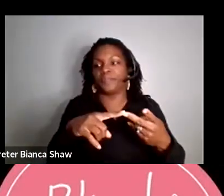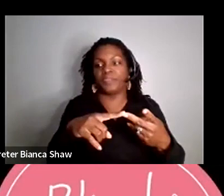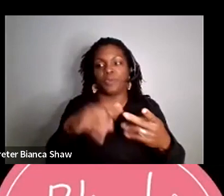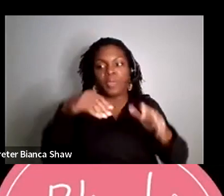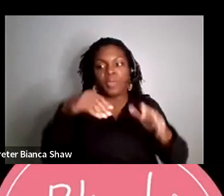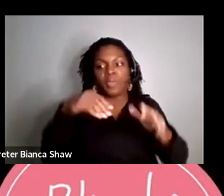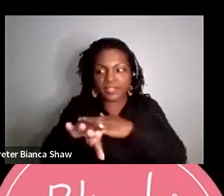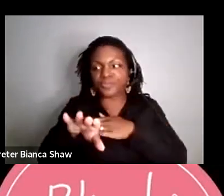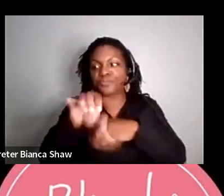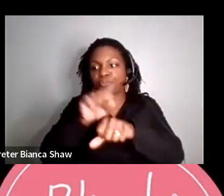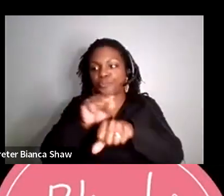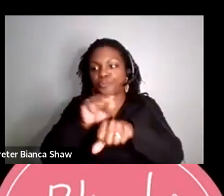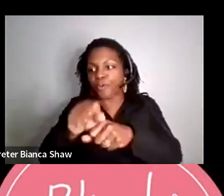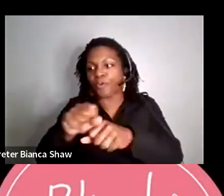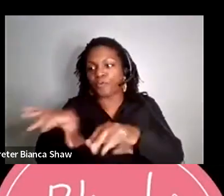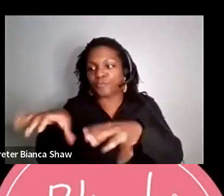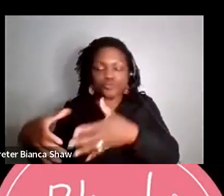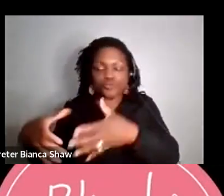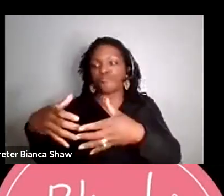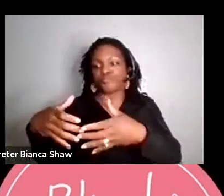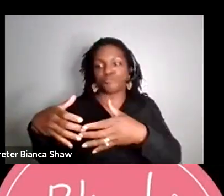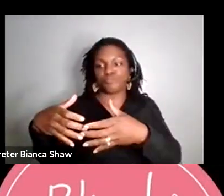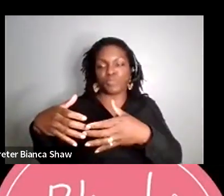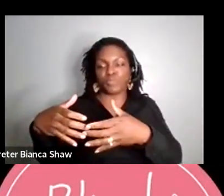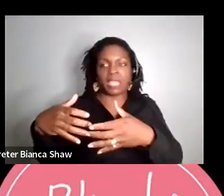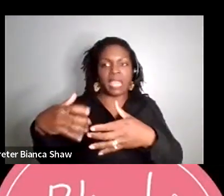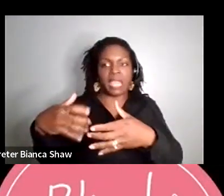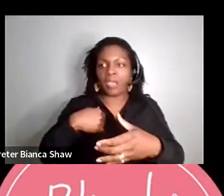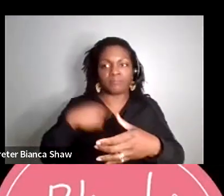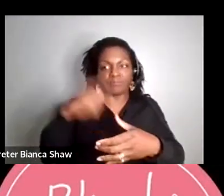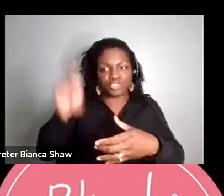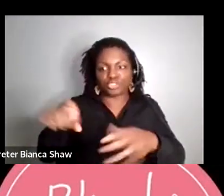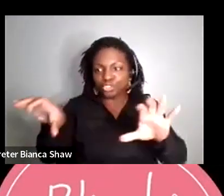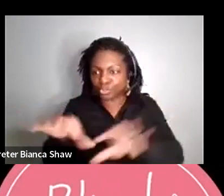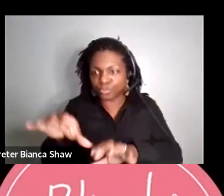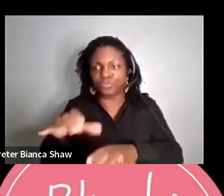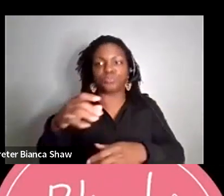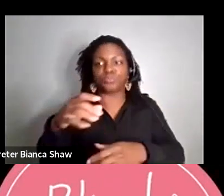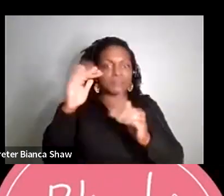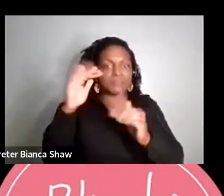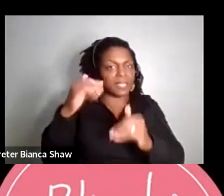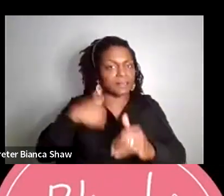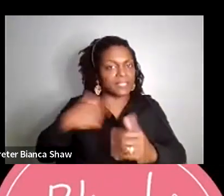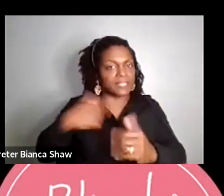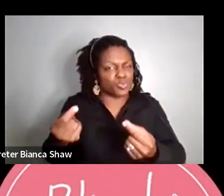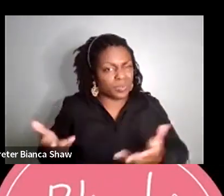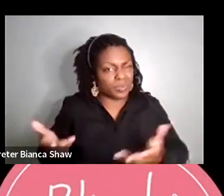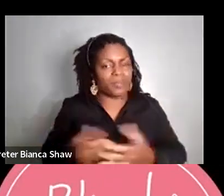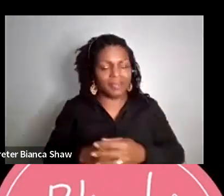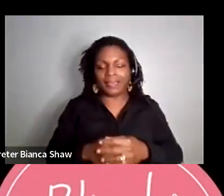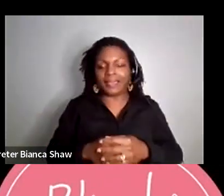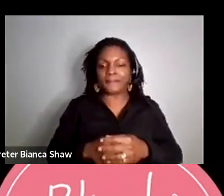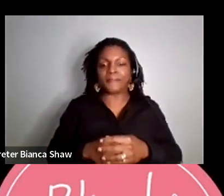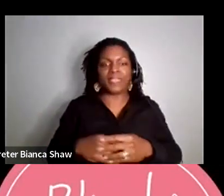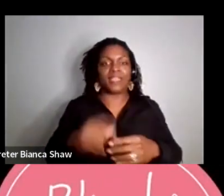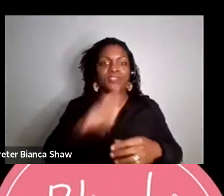All this stuff. I had a blast writing that resume, you know, as a May, and I had a book, and I had a blast at the camp every amp.